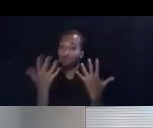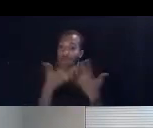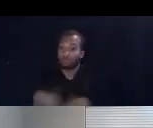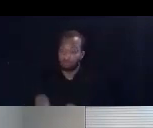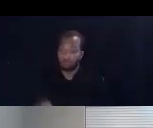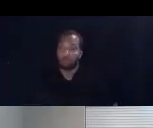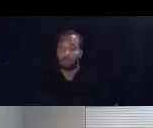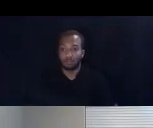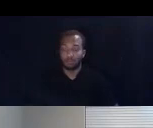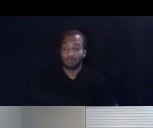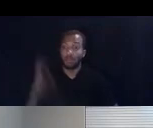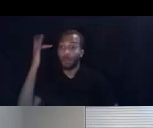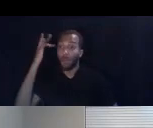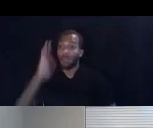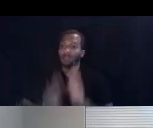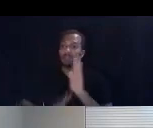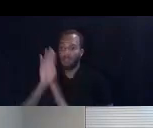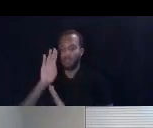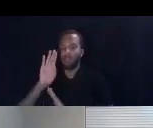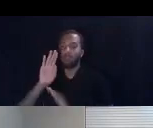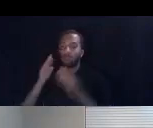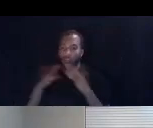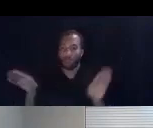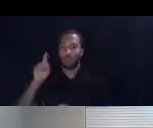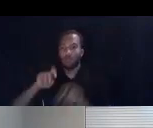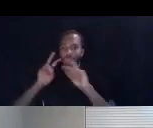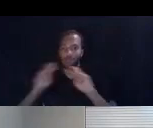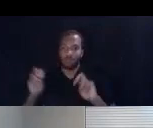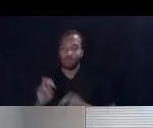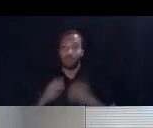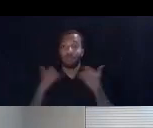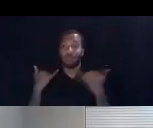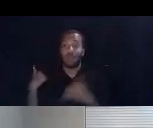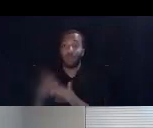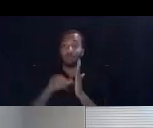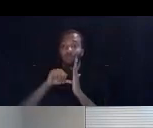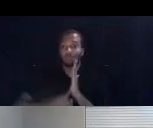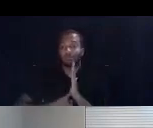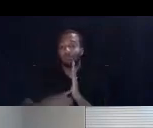to develop the regional needs assessment. But now it's also asking similar engagement and collaboration